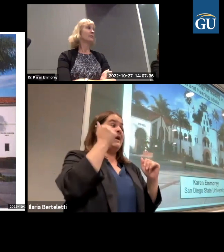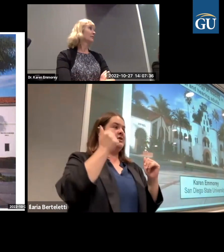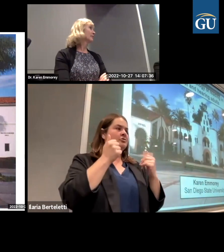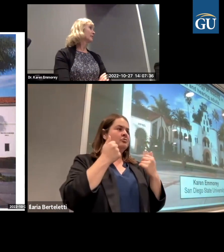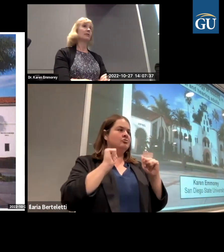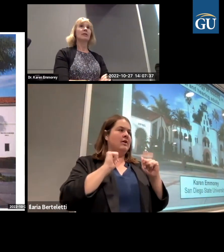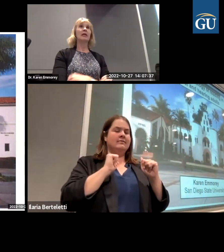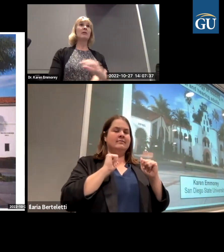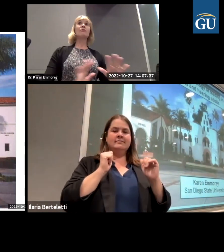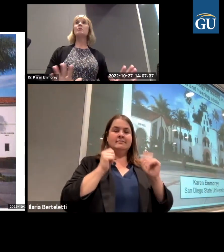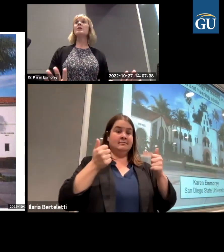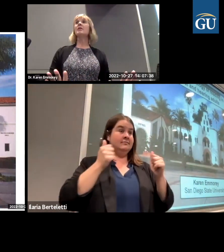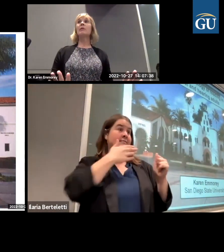Everyone's good. Okay.